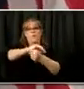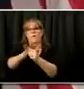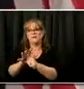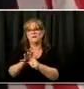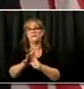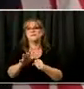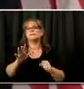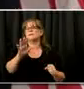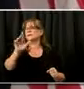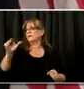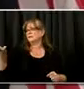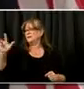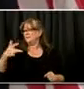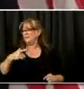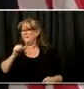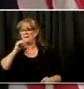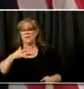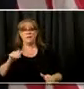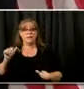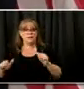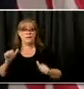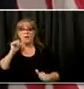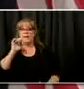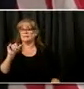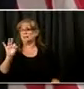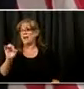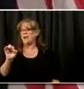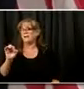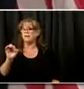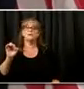it should be personalized because there are many grandparents raising their kids perhaps a parent